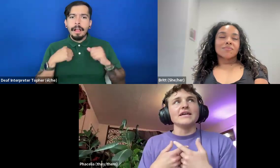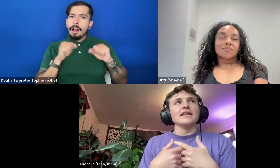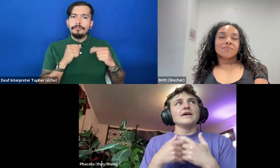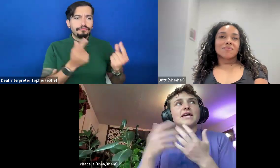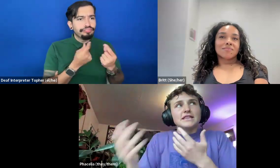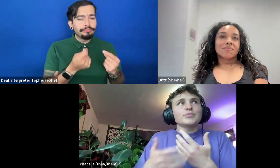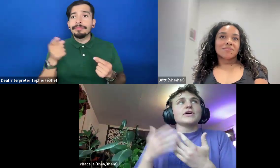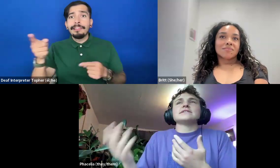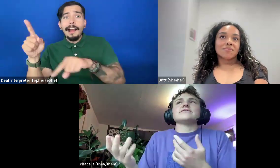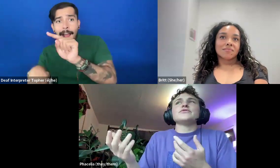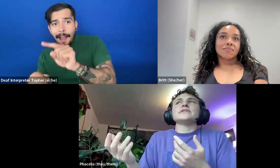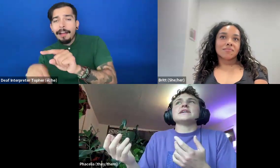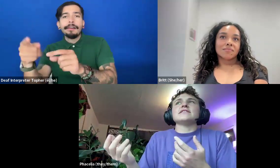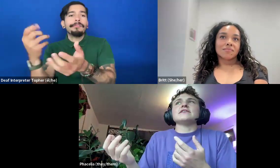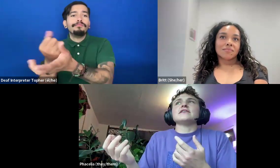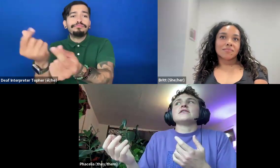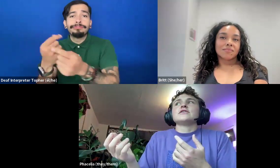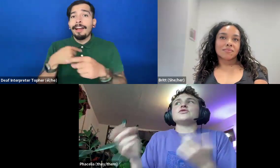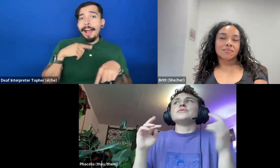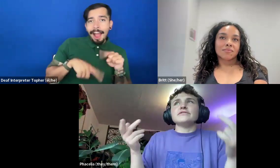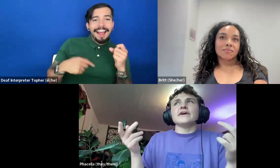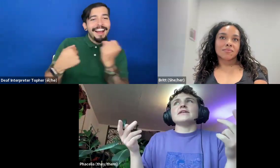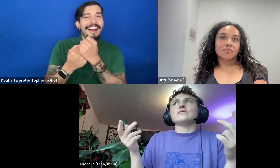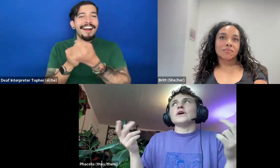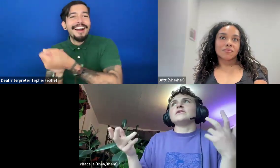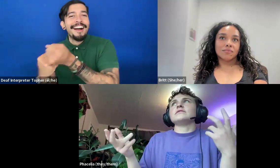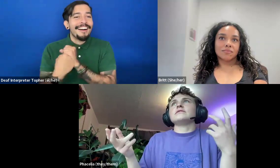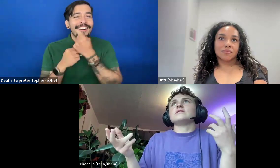And in the process of moving together, you redefine what,